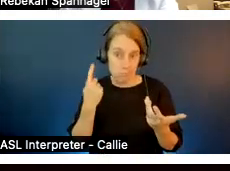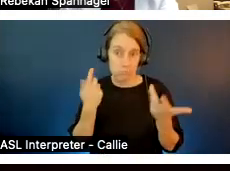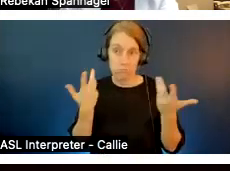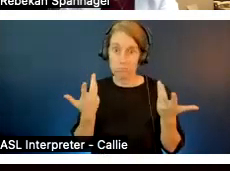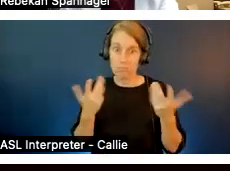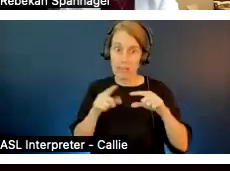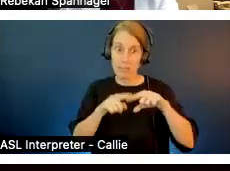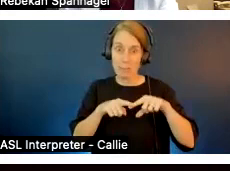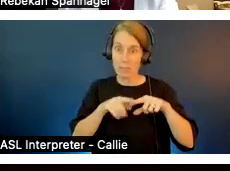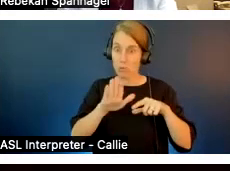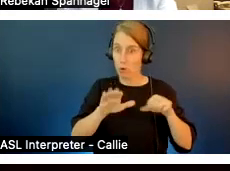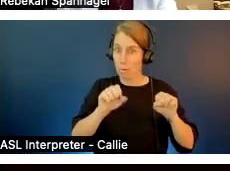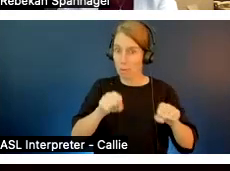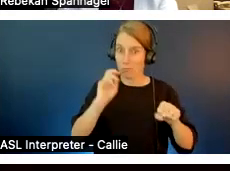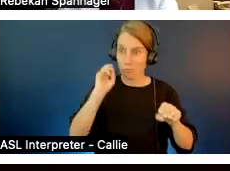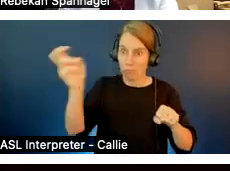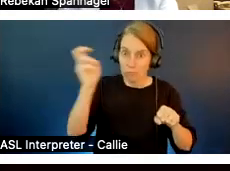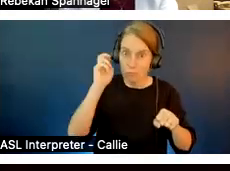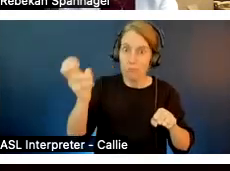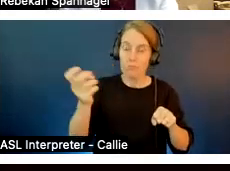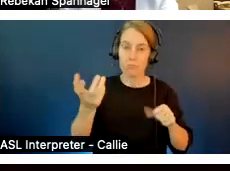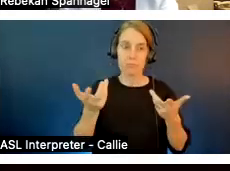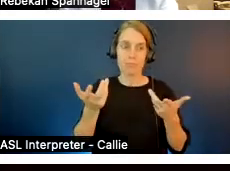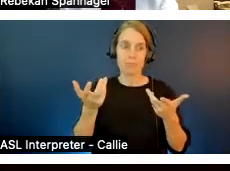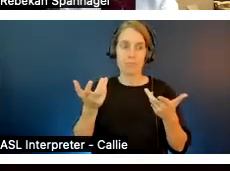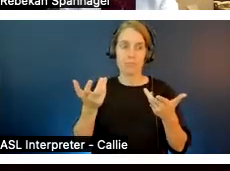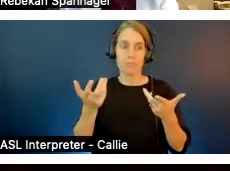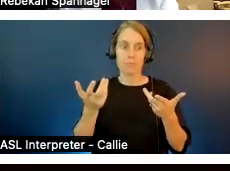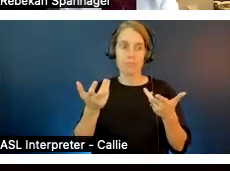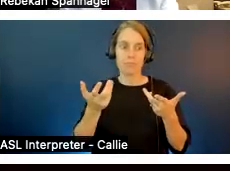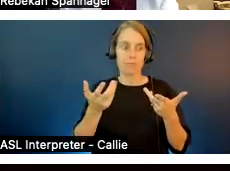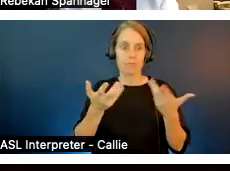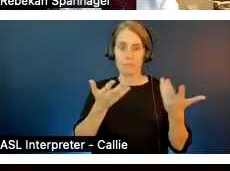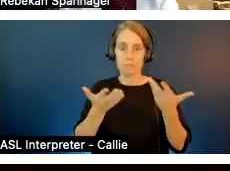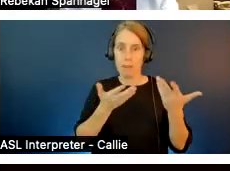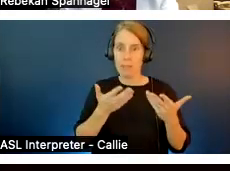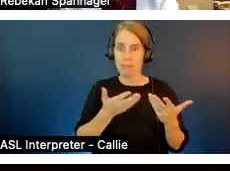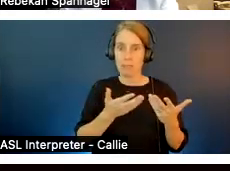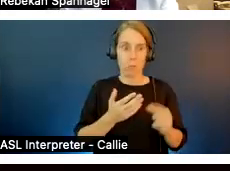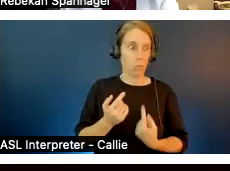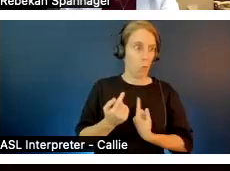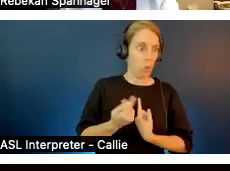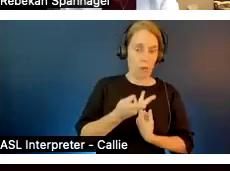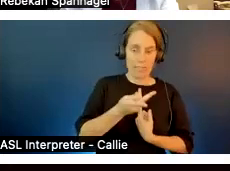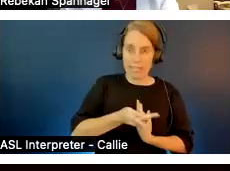um have transportation problems or it's a provider issue you may be the sole caregiver for um for